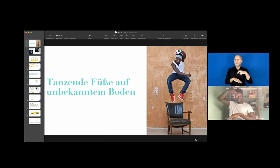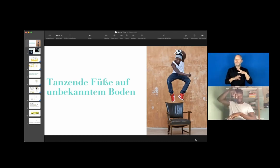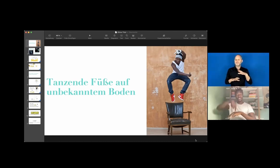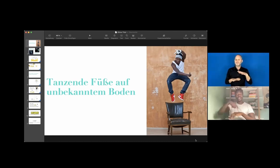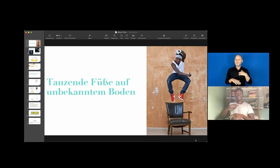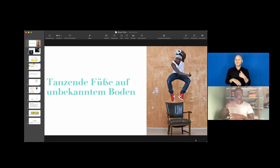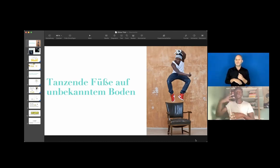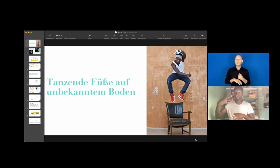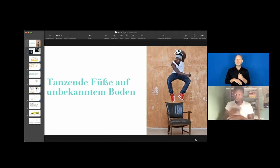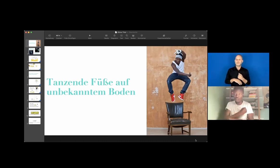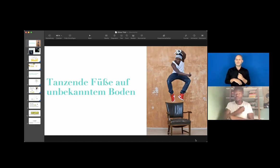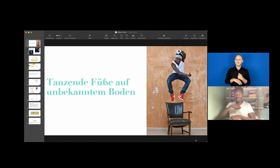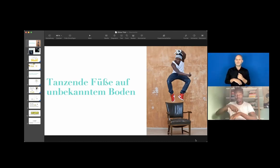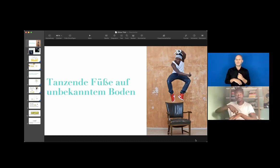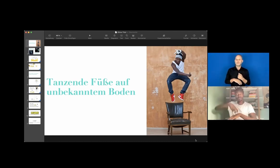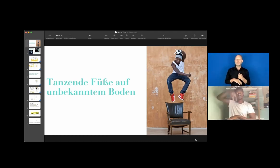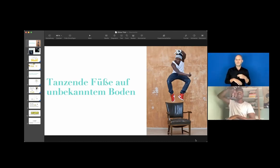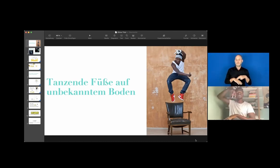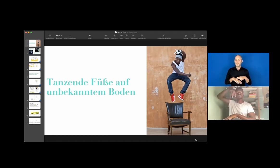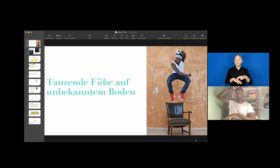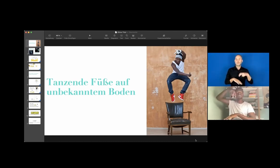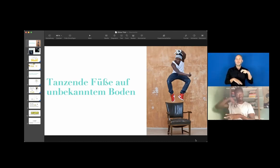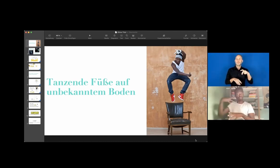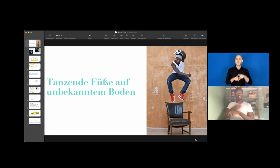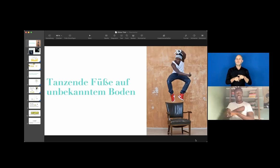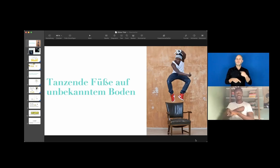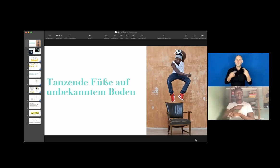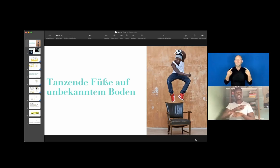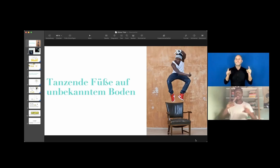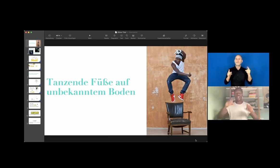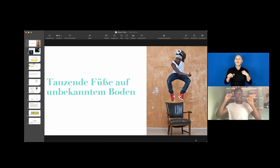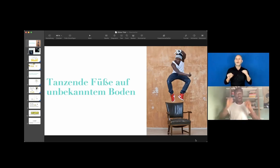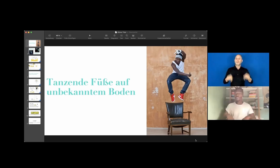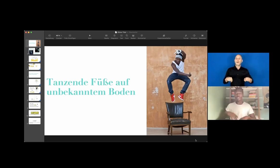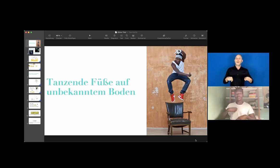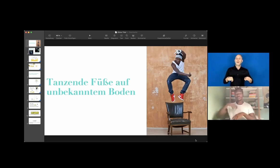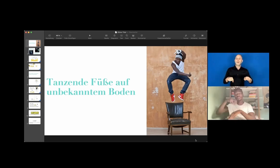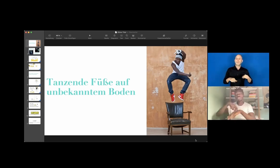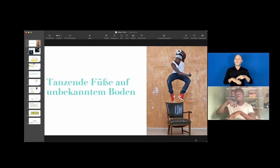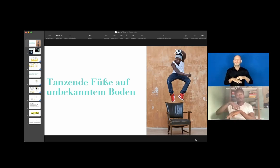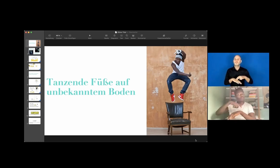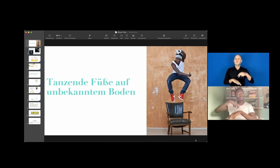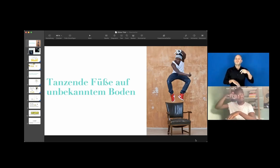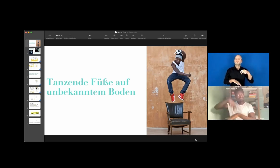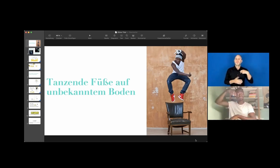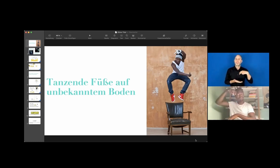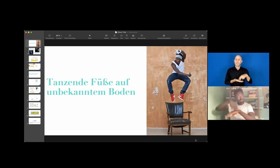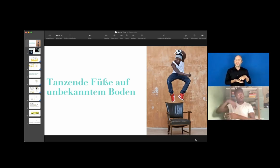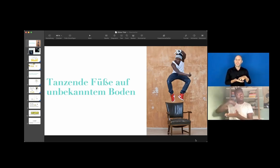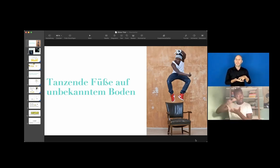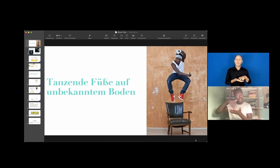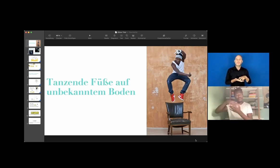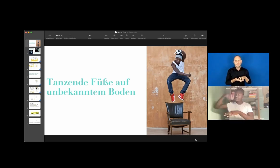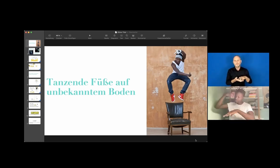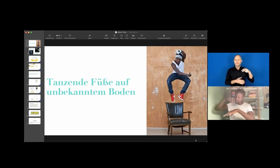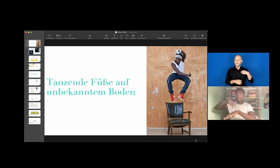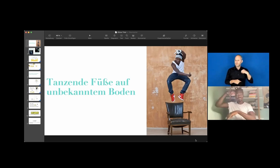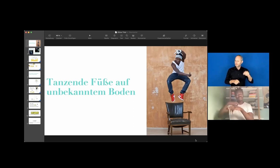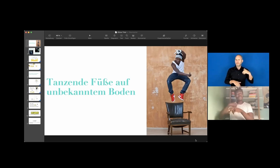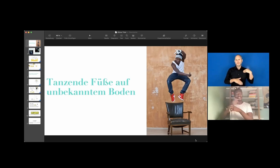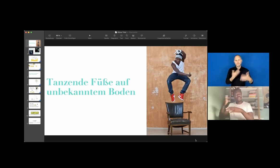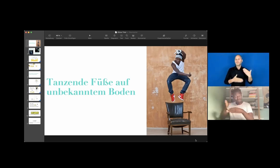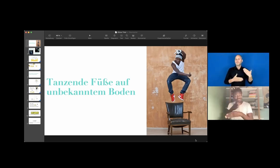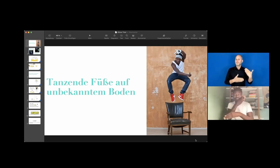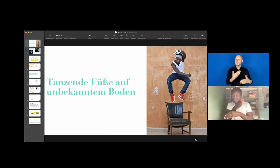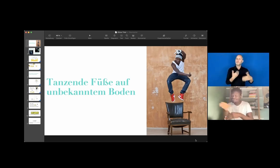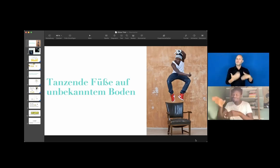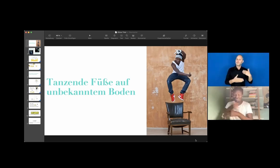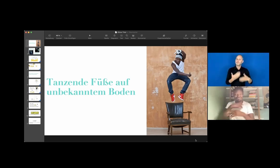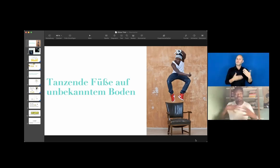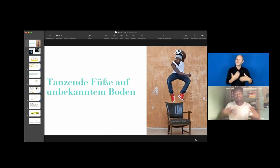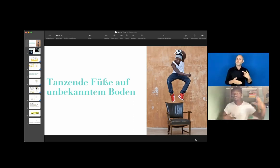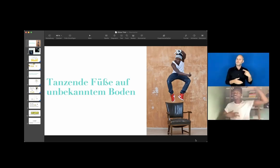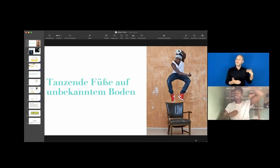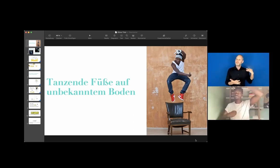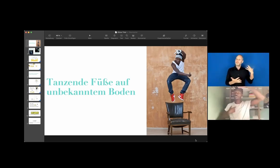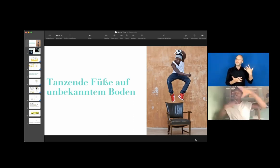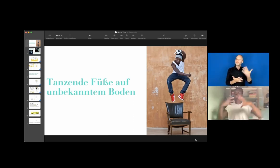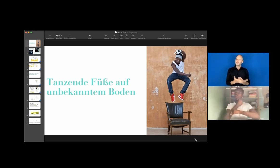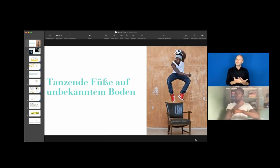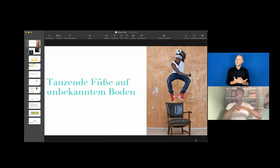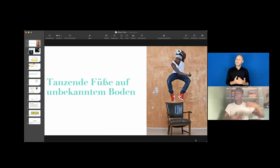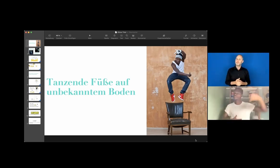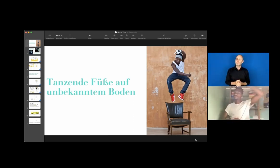And I must admit, this exercise was not easy. Like, it took me quite a few tries to jump this high on a chair.